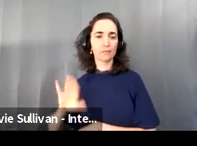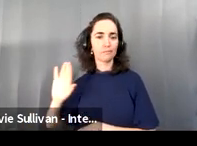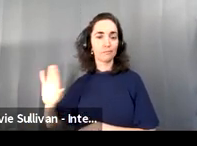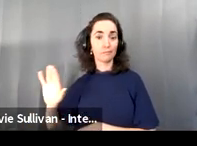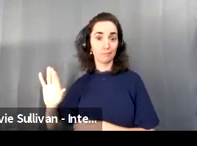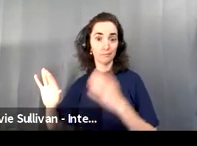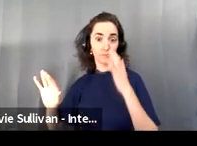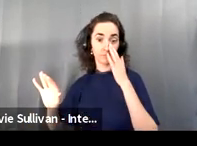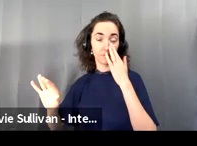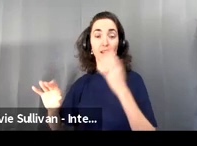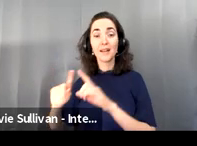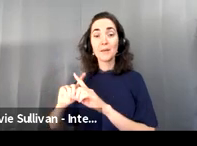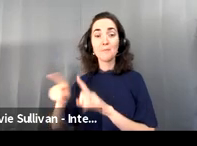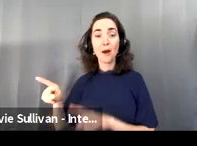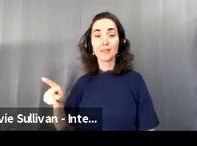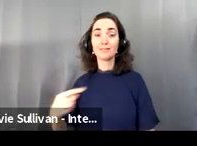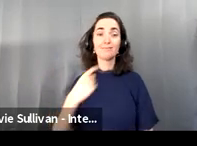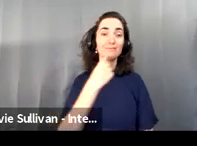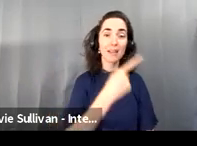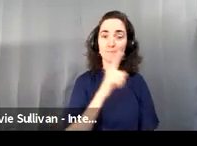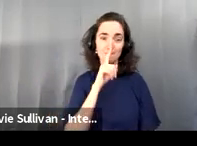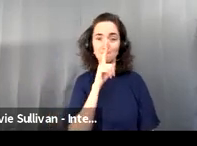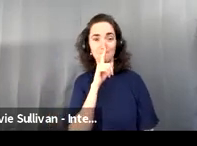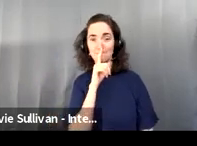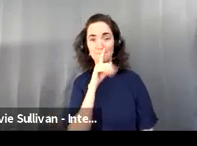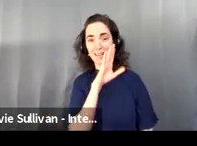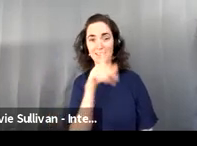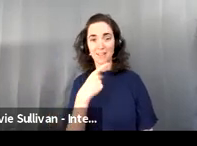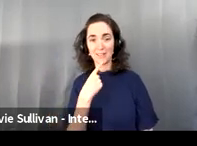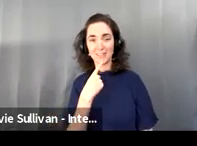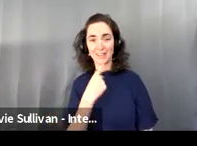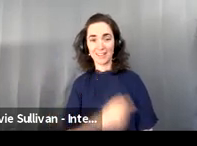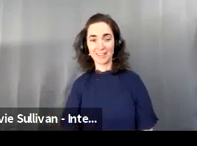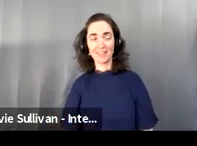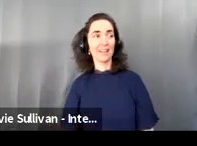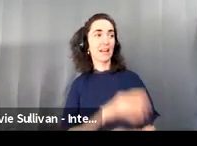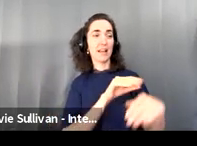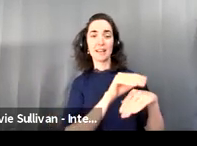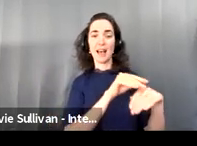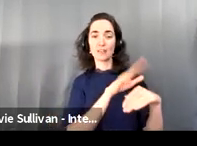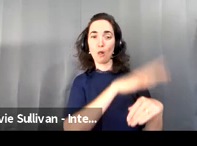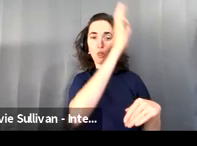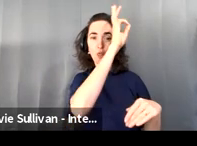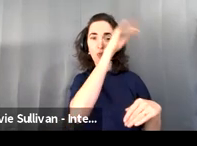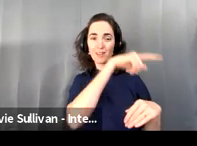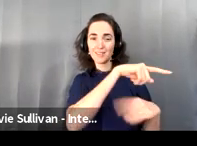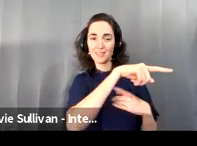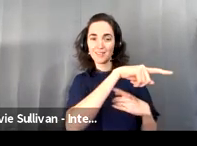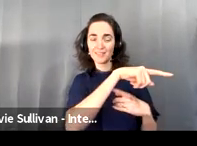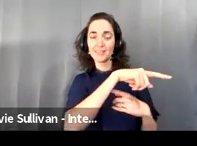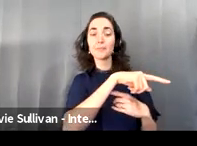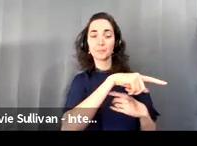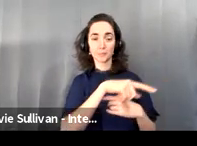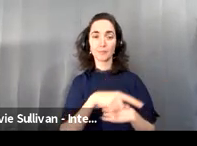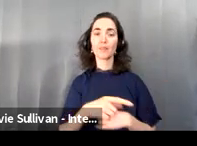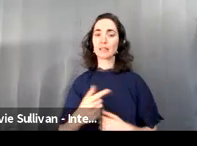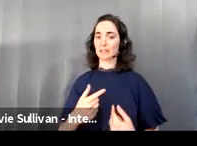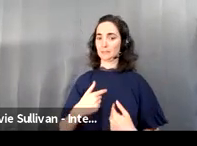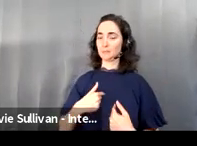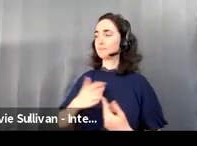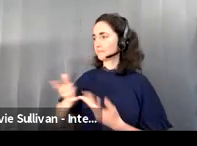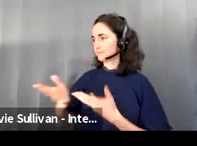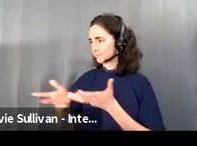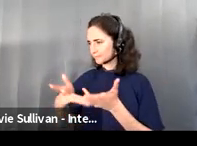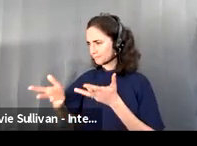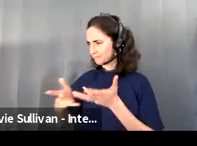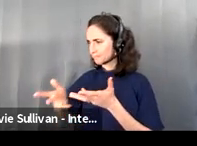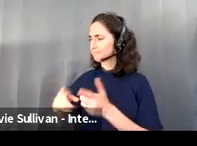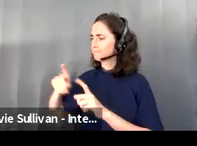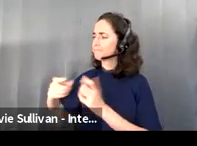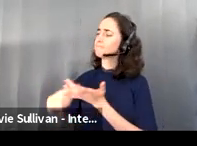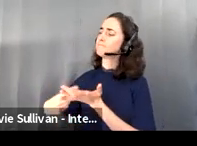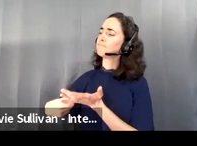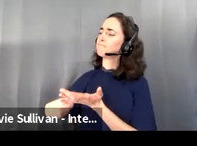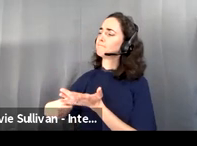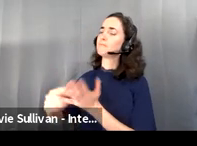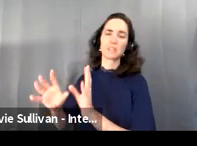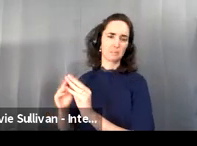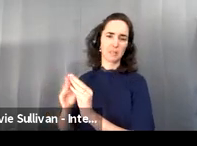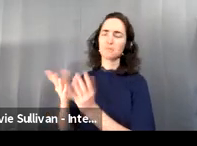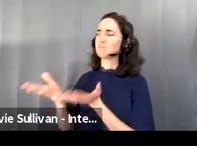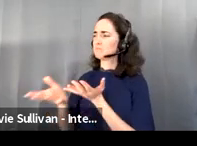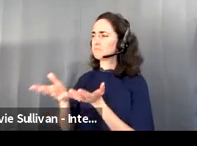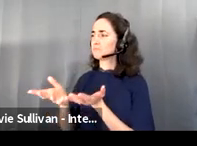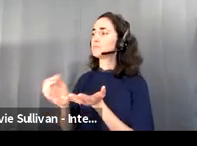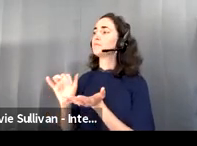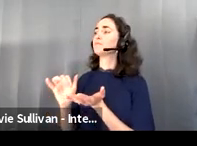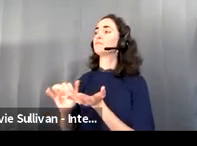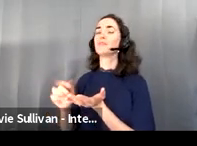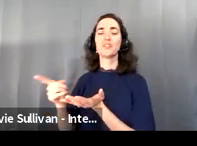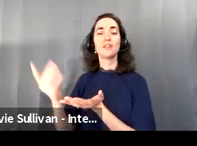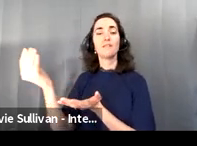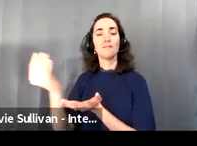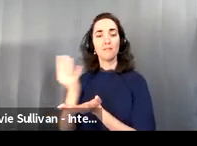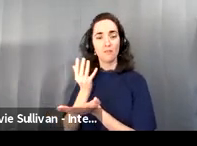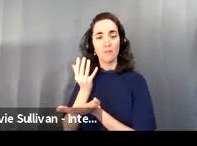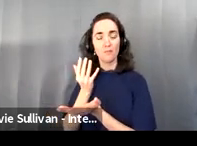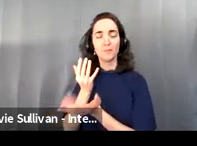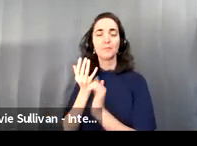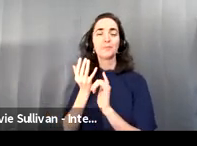the individual never actually shared that with her counselor, but then after talking with the individual and then, you know, as having a meeting. That's when she opened up about that.